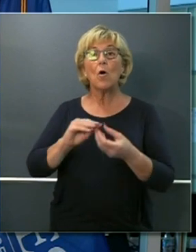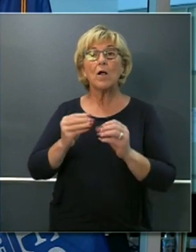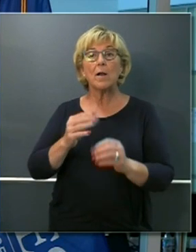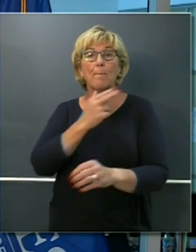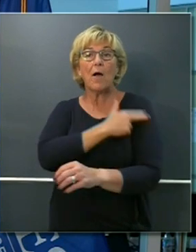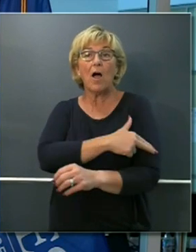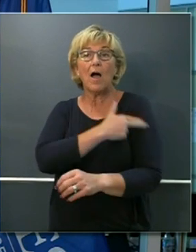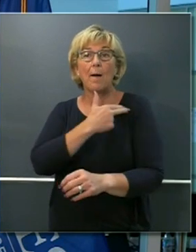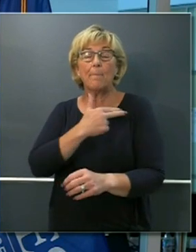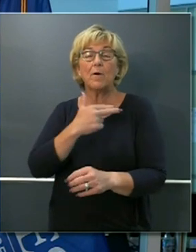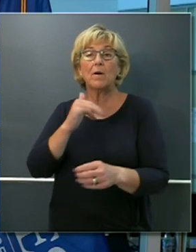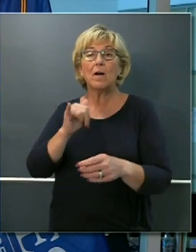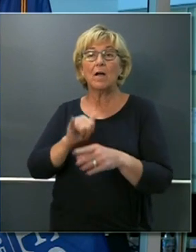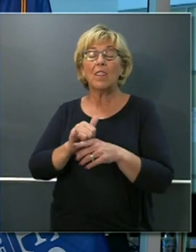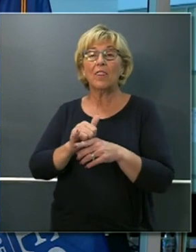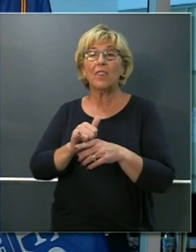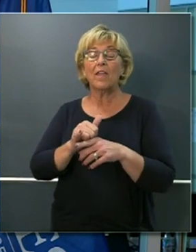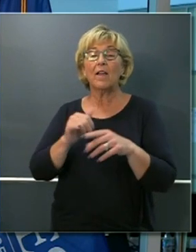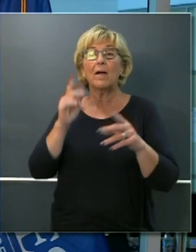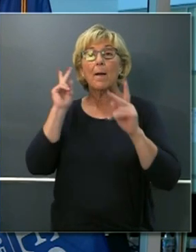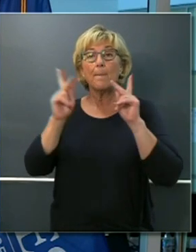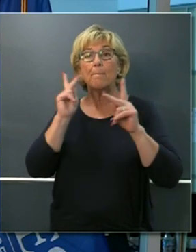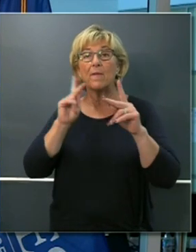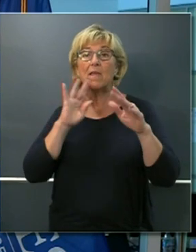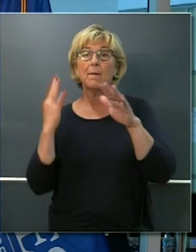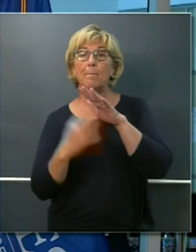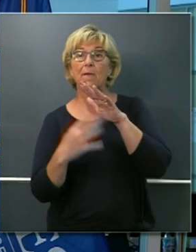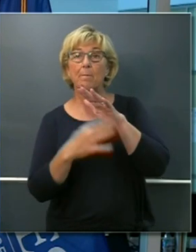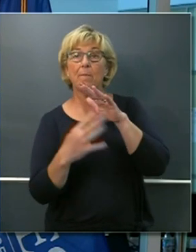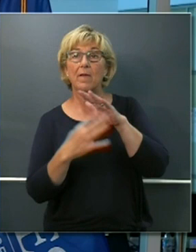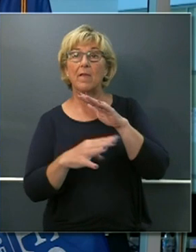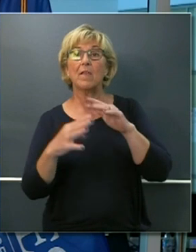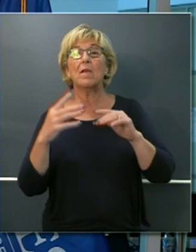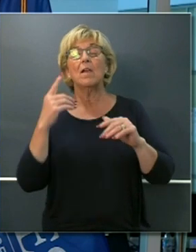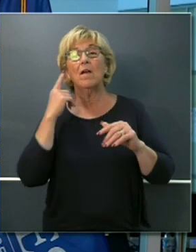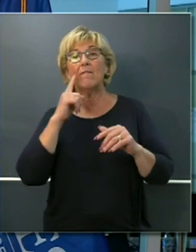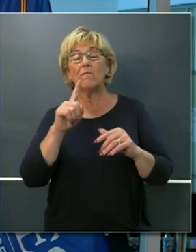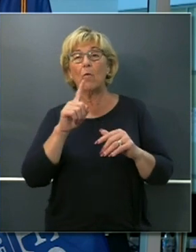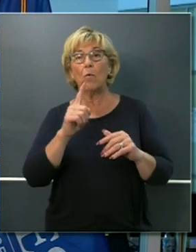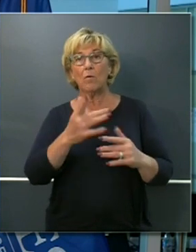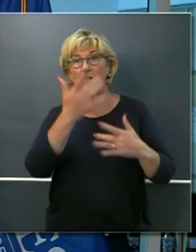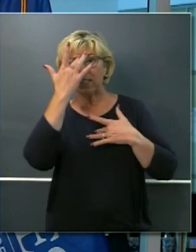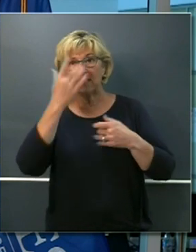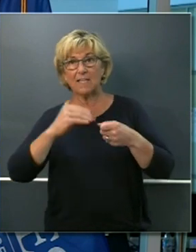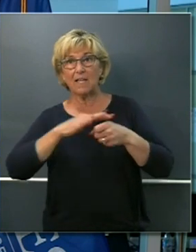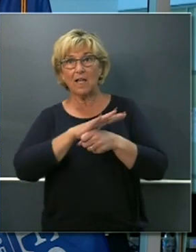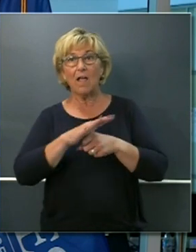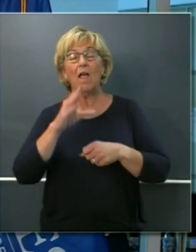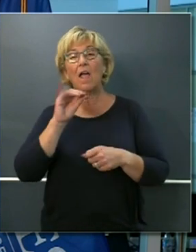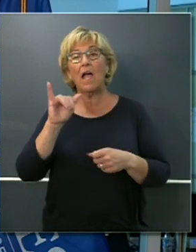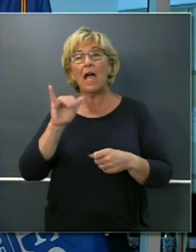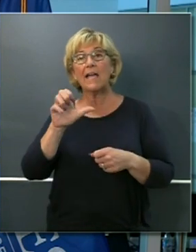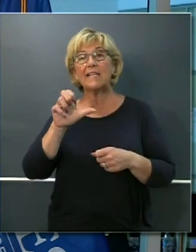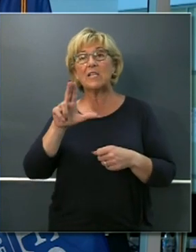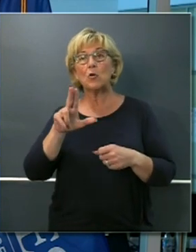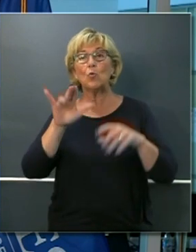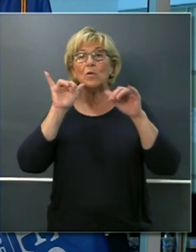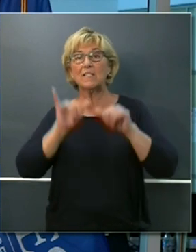HOSPITALIZATIONS OVER TIME. THIS SLIDE HAS SHOWN US FROM THE VERY BEGINNING, FIRST OF ALL, WHEN WE INTRODUCE OUR STAY- AT-HOME ORDERS, OVER THIS PERIOD OF TIME, IT APPEARS, WE ARE WATCHING THIS CAUTIOUSLY,